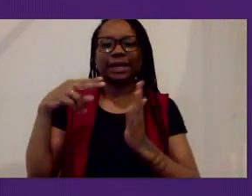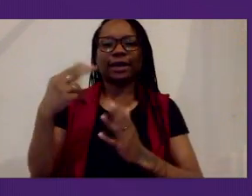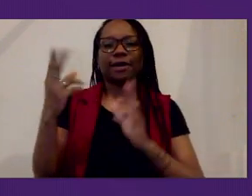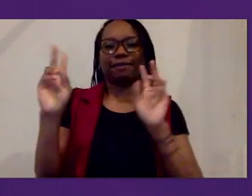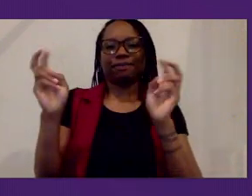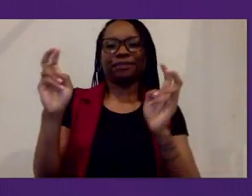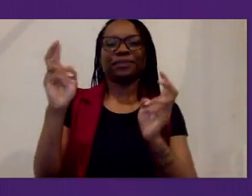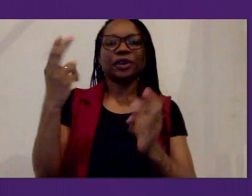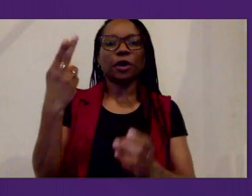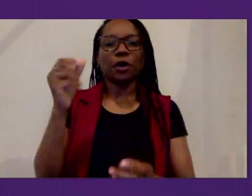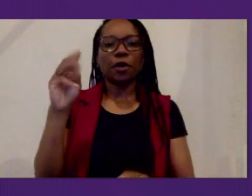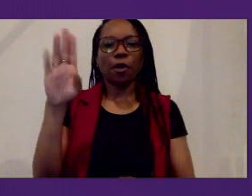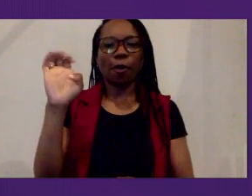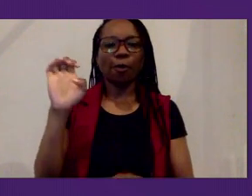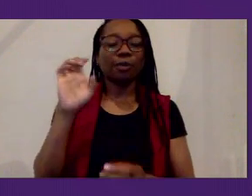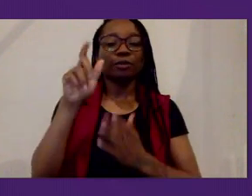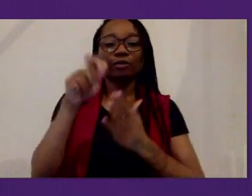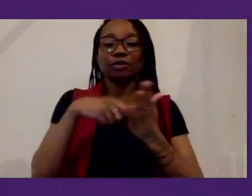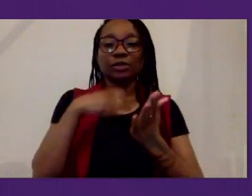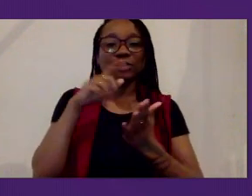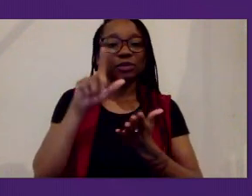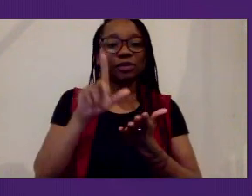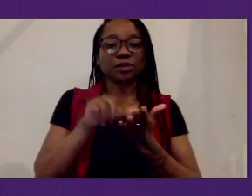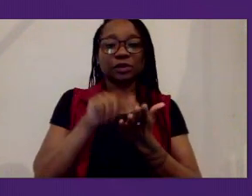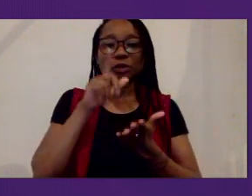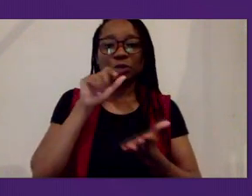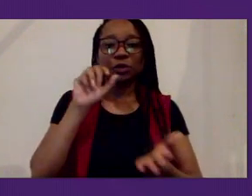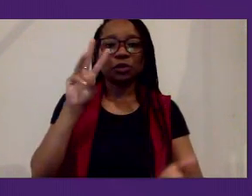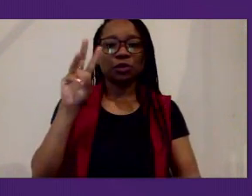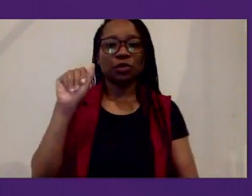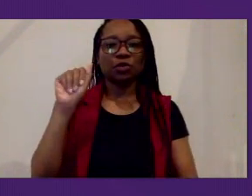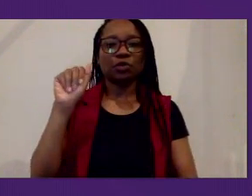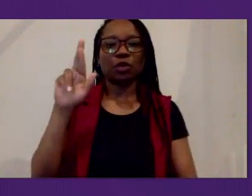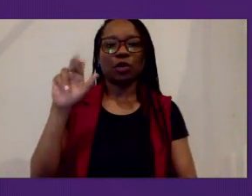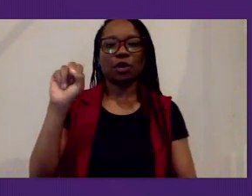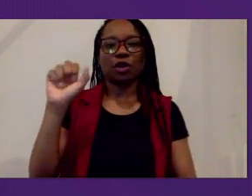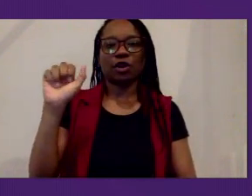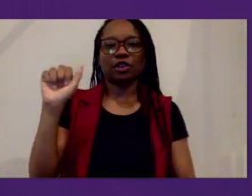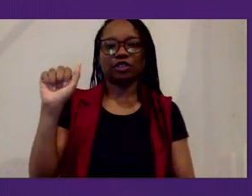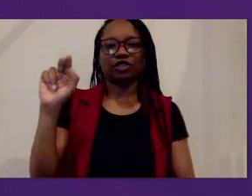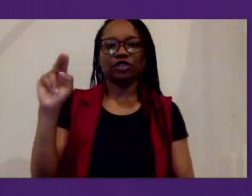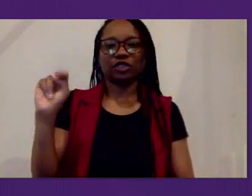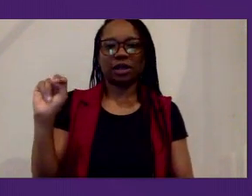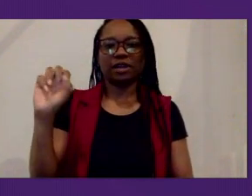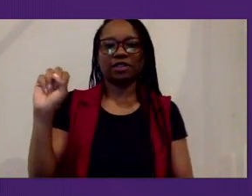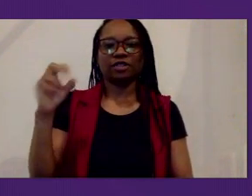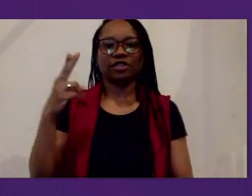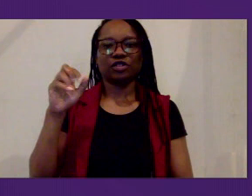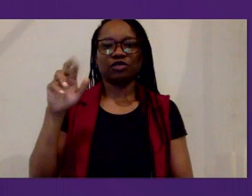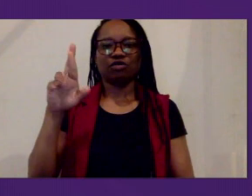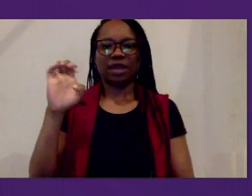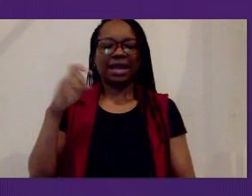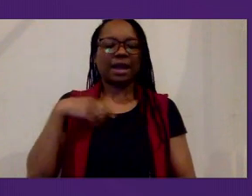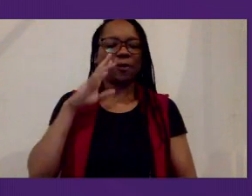I'm going to share just one stanza from this poem. There's an excerpt.